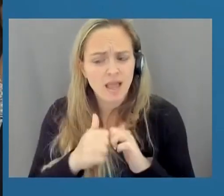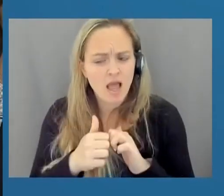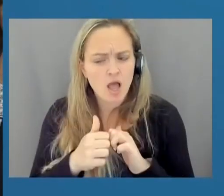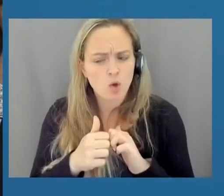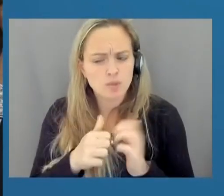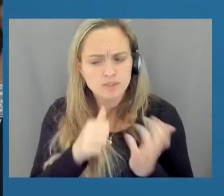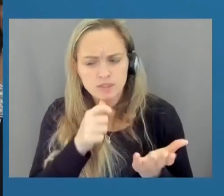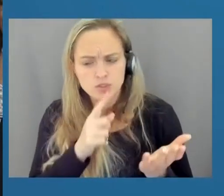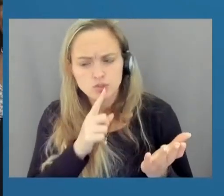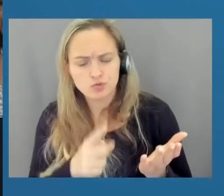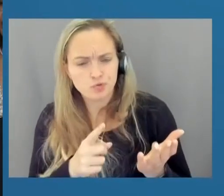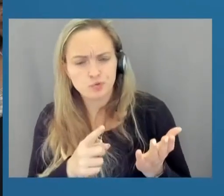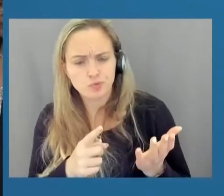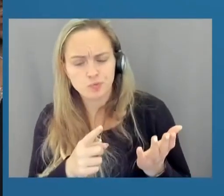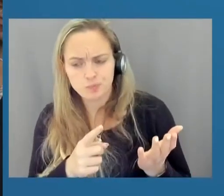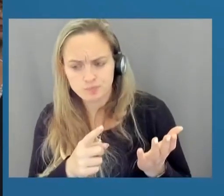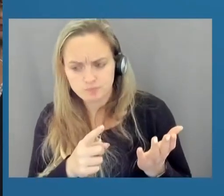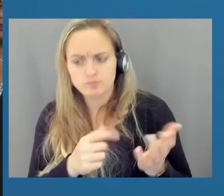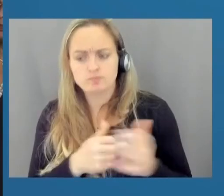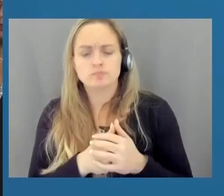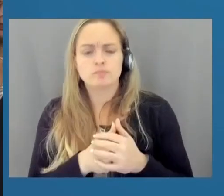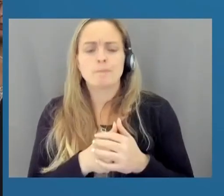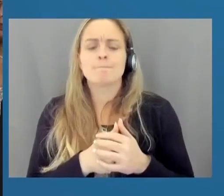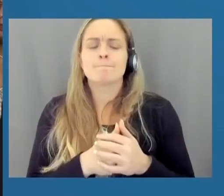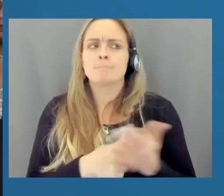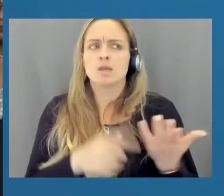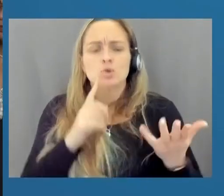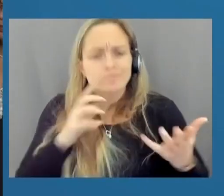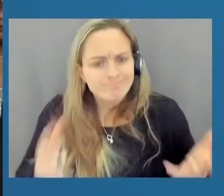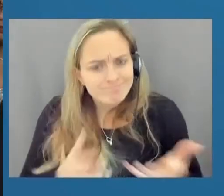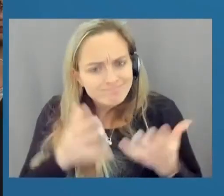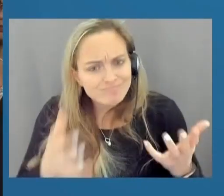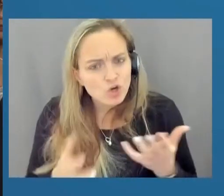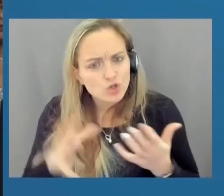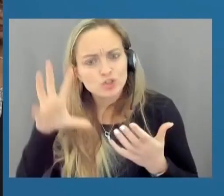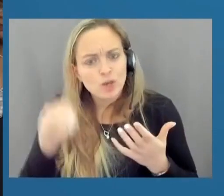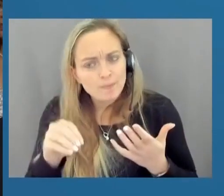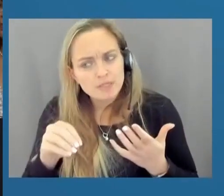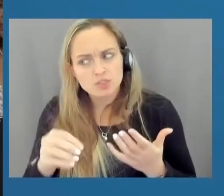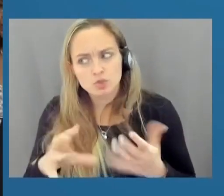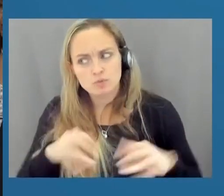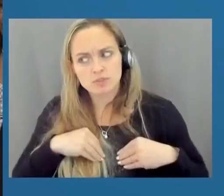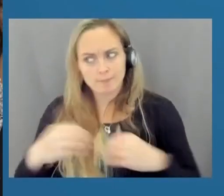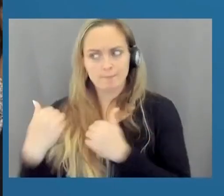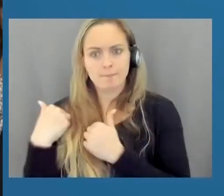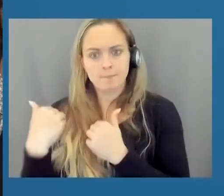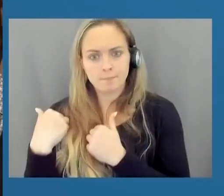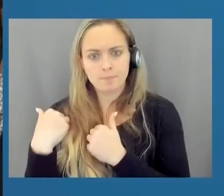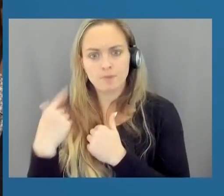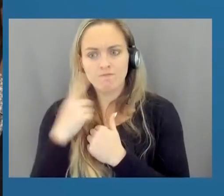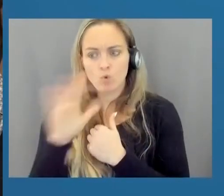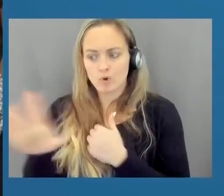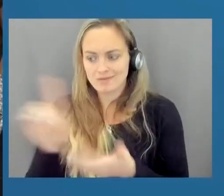that one of those things we need to do is encourage manufacturers to take responsibility for the design of their own weapons?